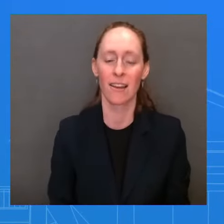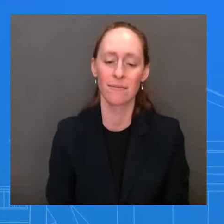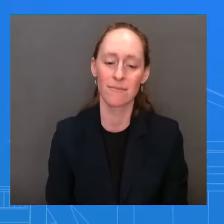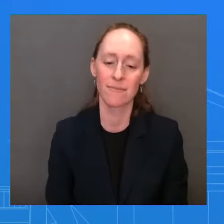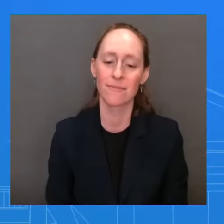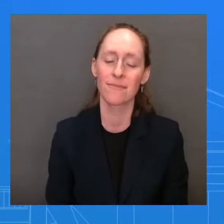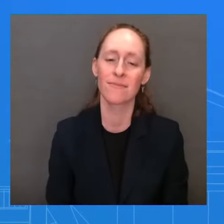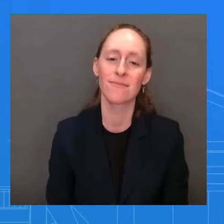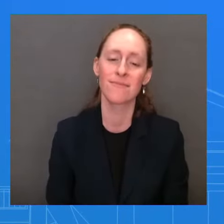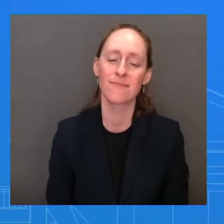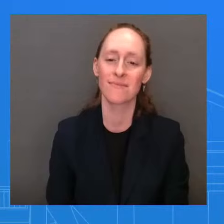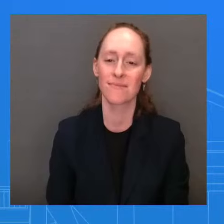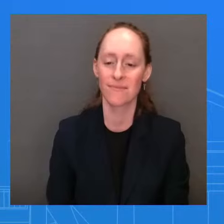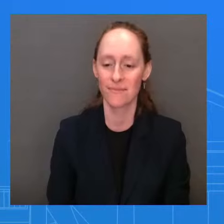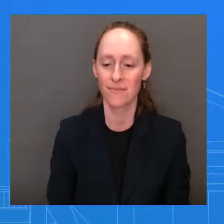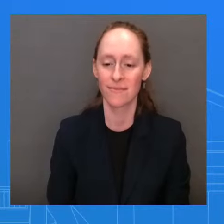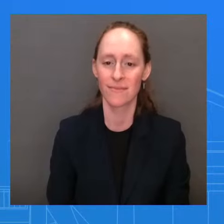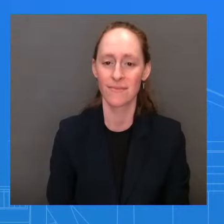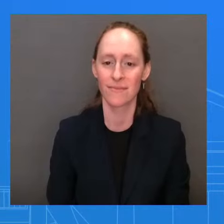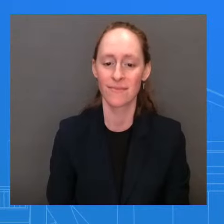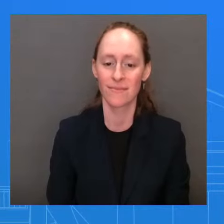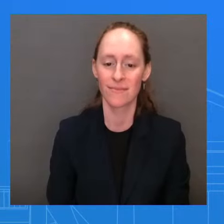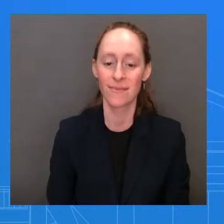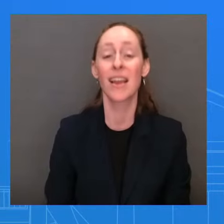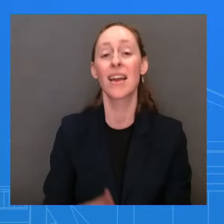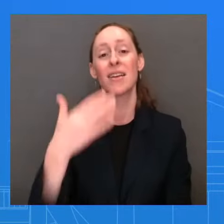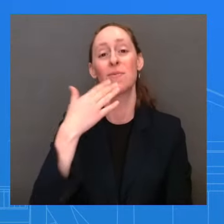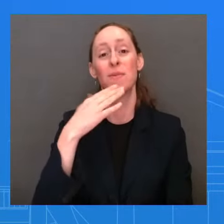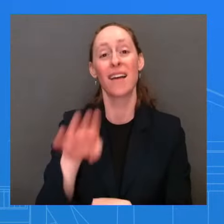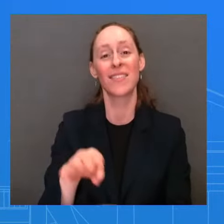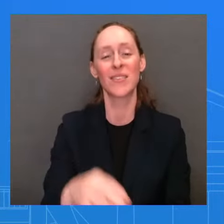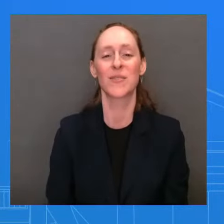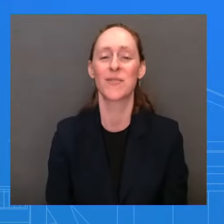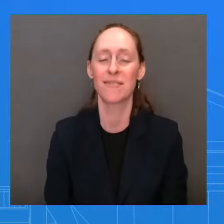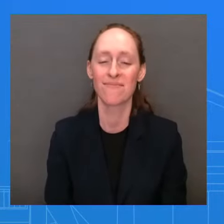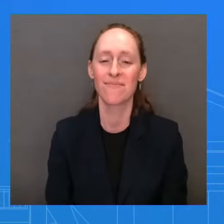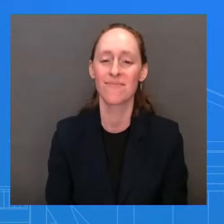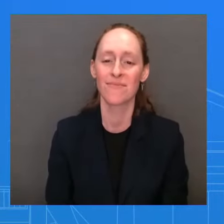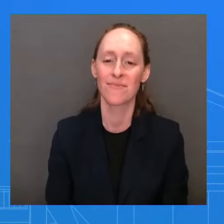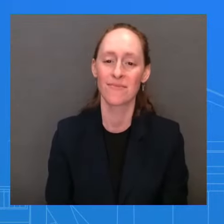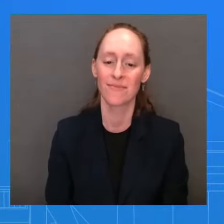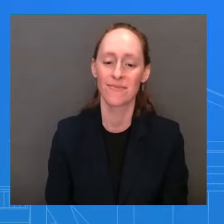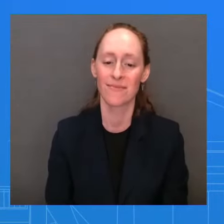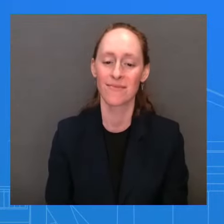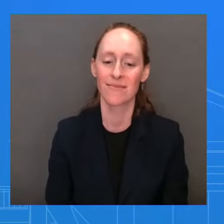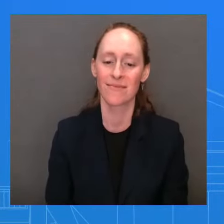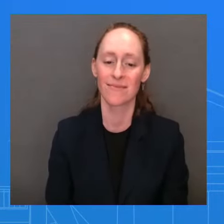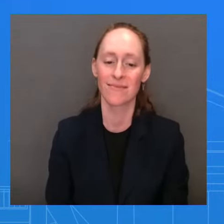Ms. Hailey: Good afternoon. Thank you, Karine. First, let me say it's a privilege to be sharing the stage with you today.